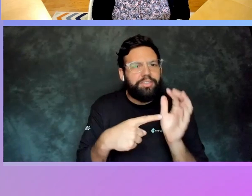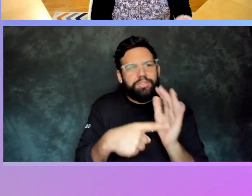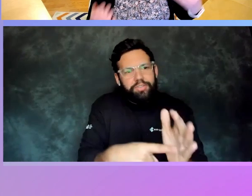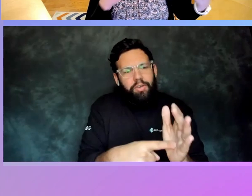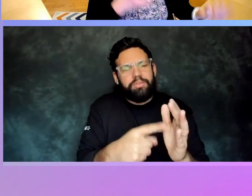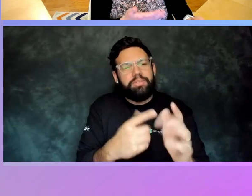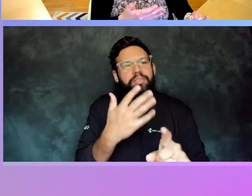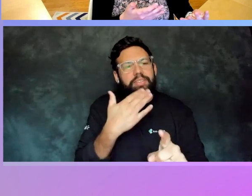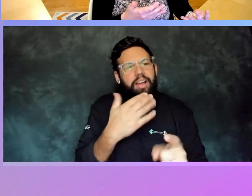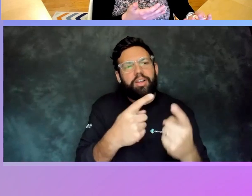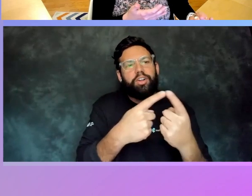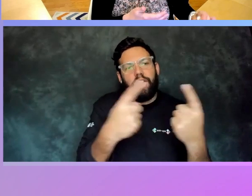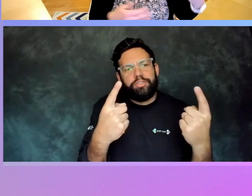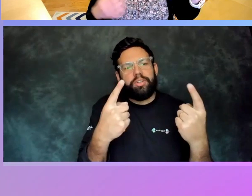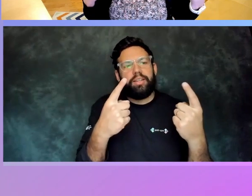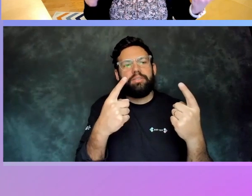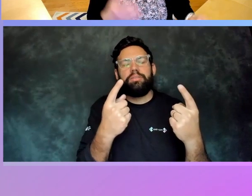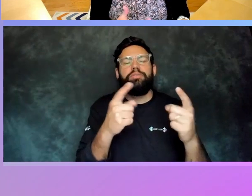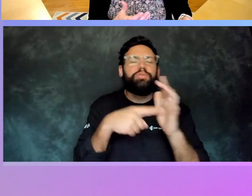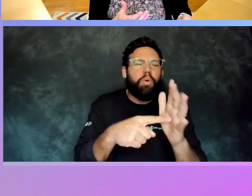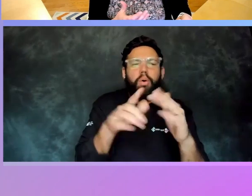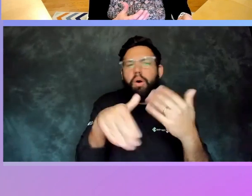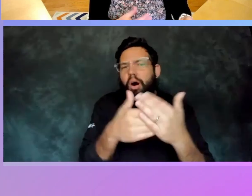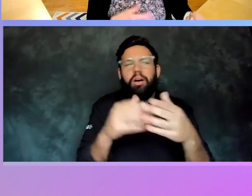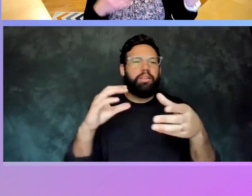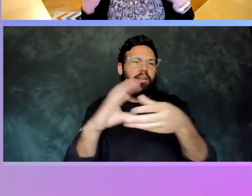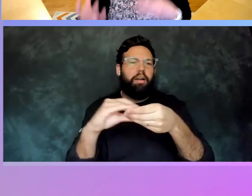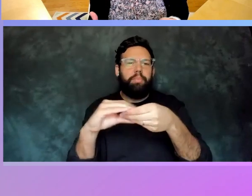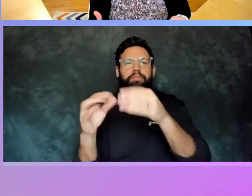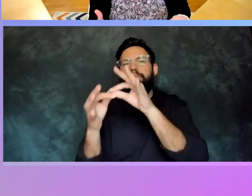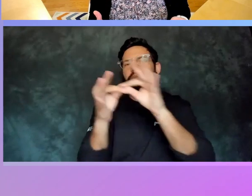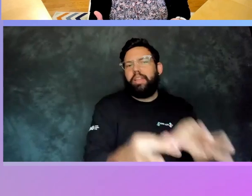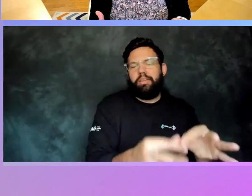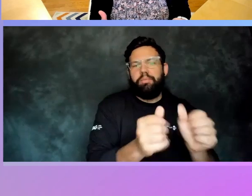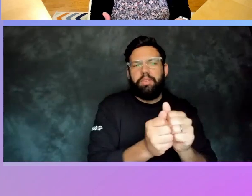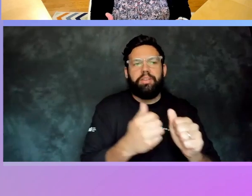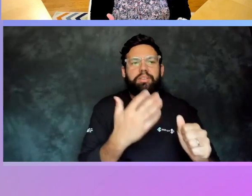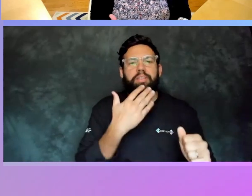elements should be focused on for color contrast? Long and